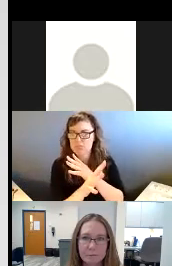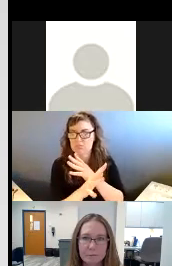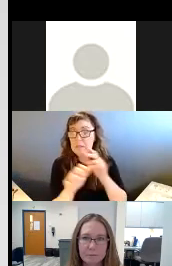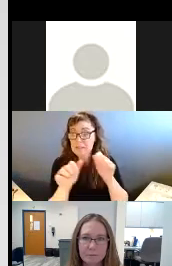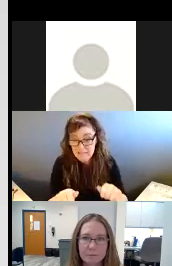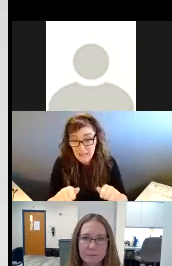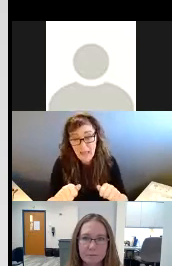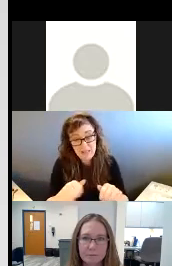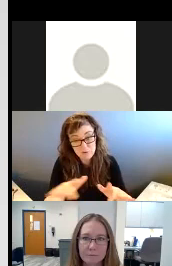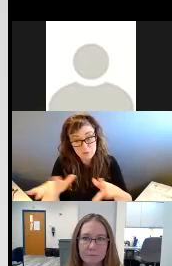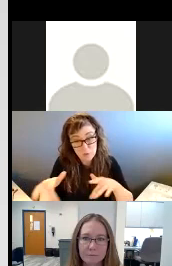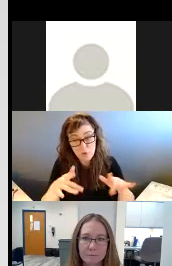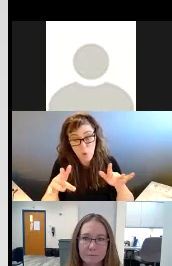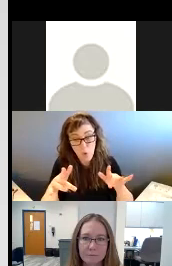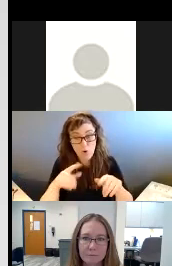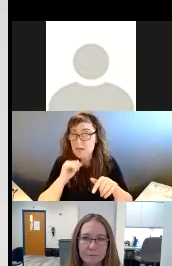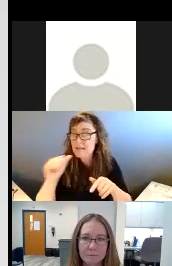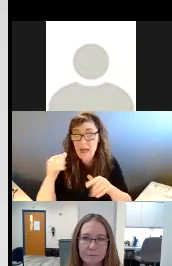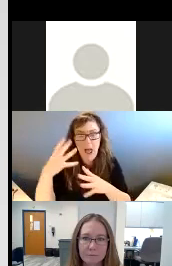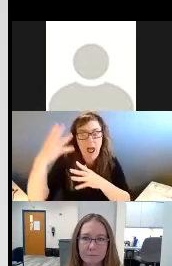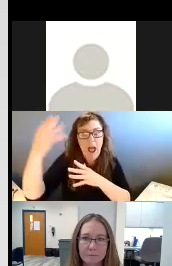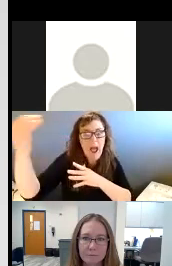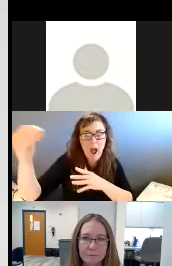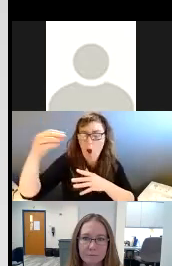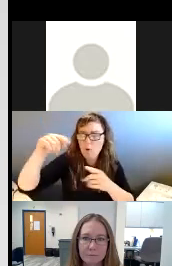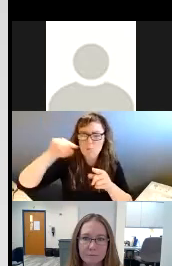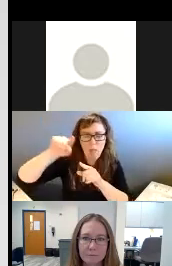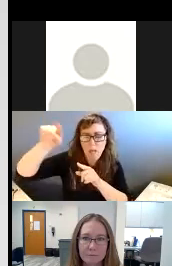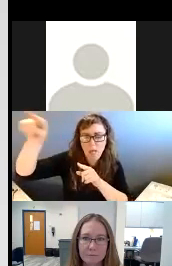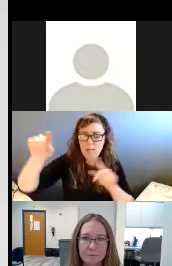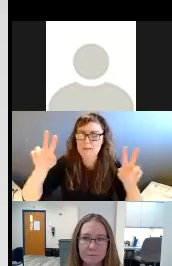THE CLOUD BUT ONLY SAVED LOCALLY AND CAN BE STORED